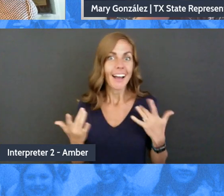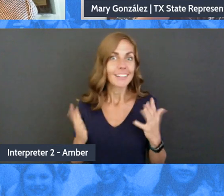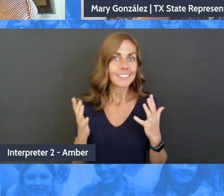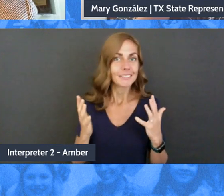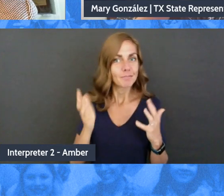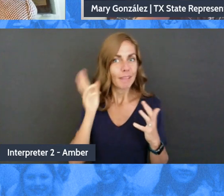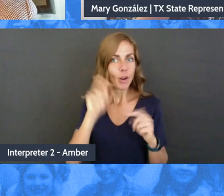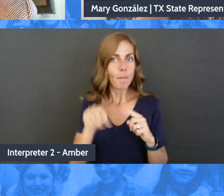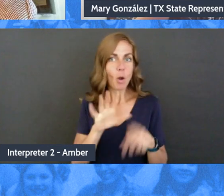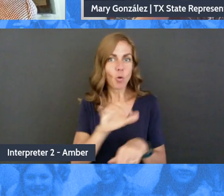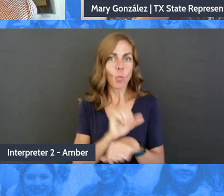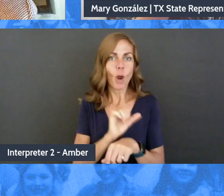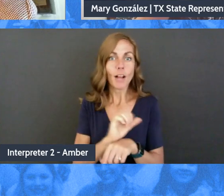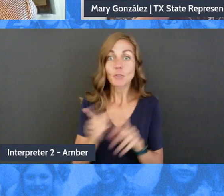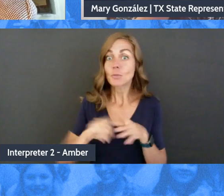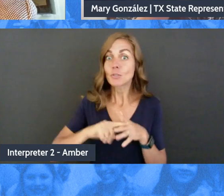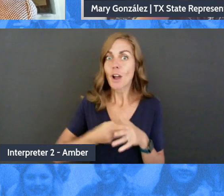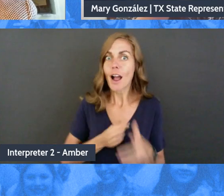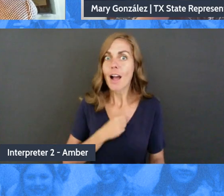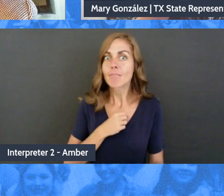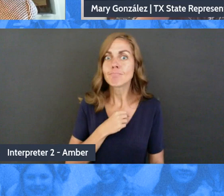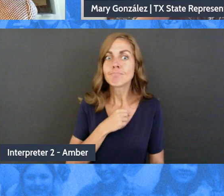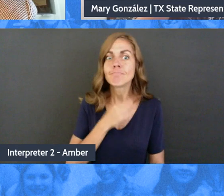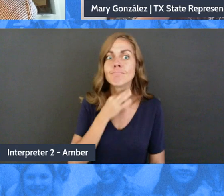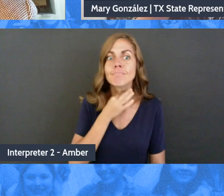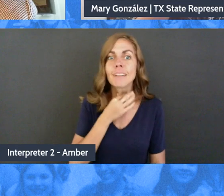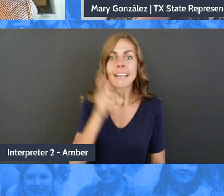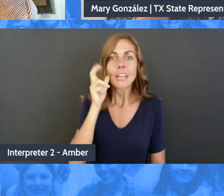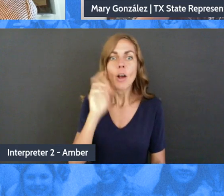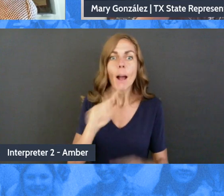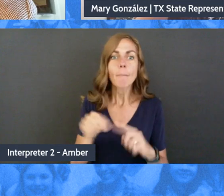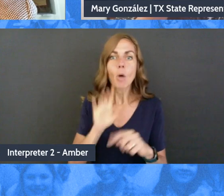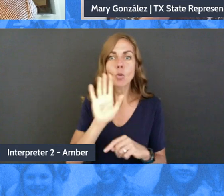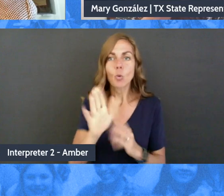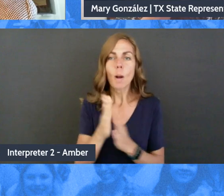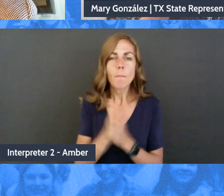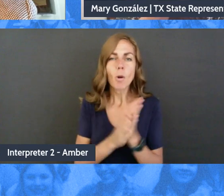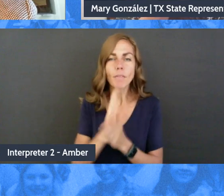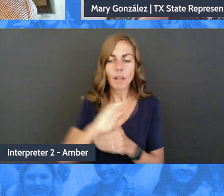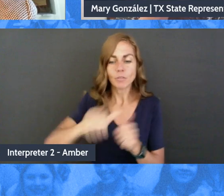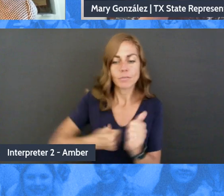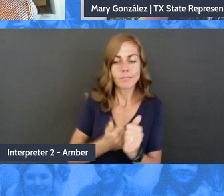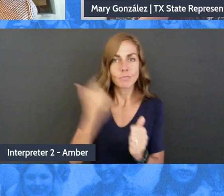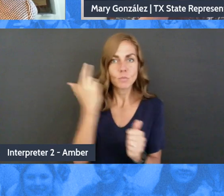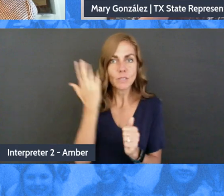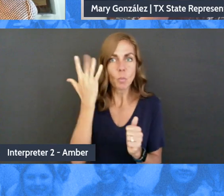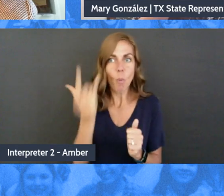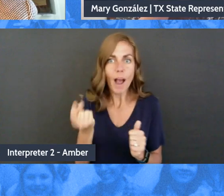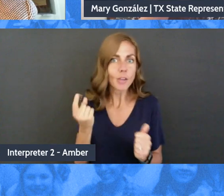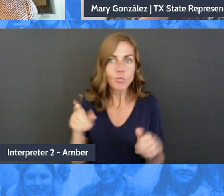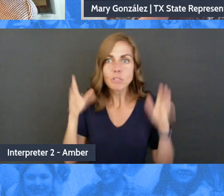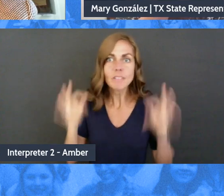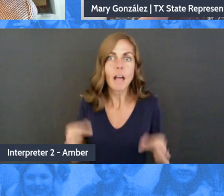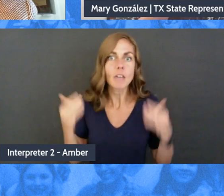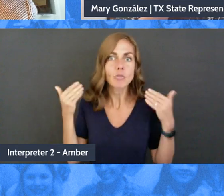I would love to hear more about your motivation to run for office in the first place.